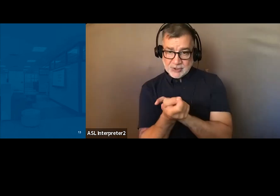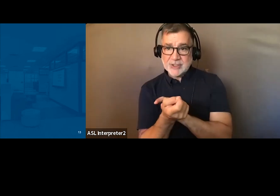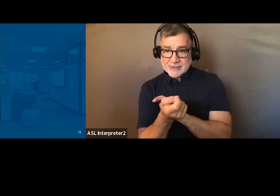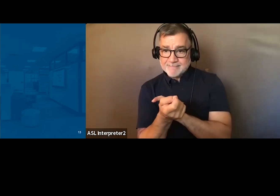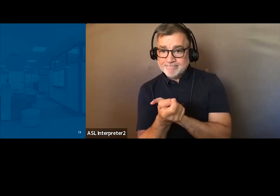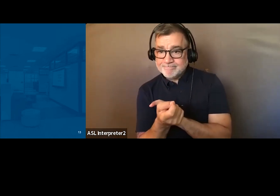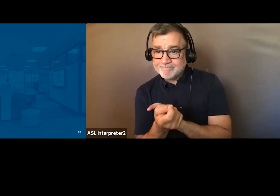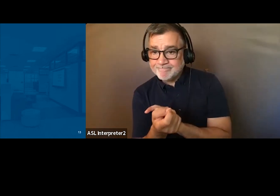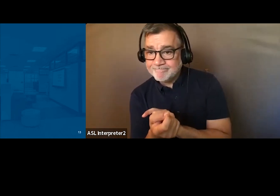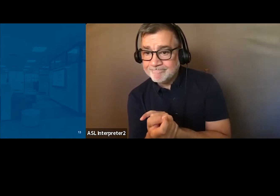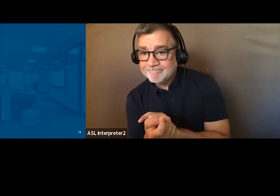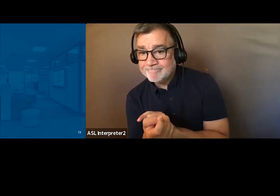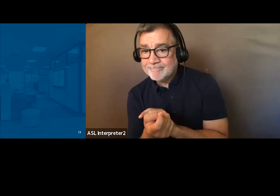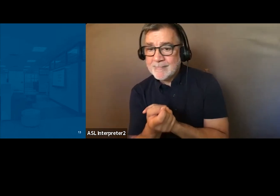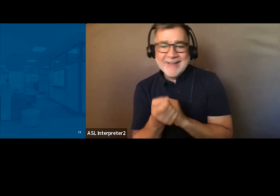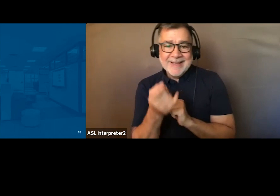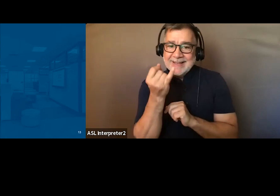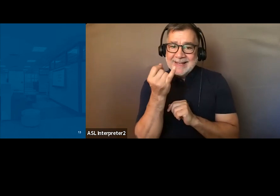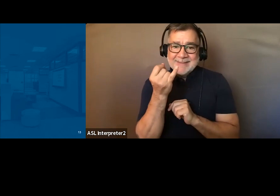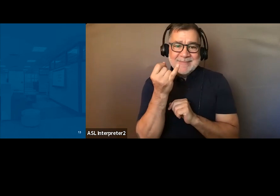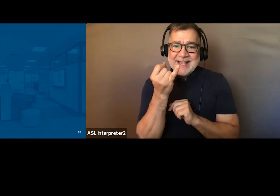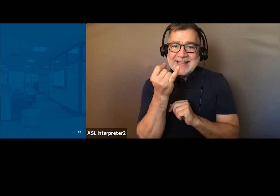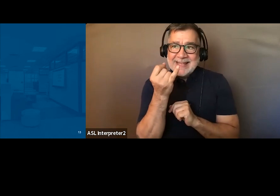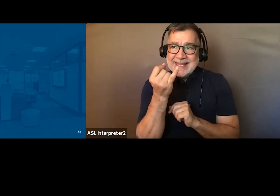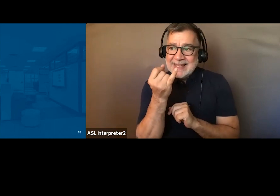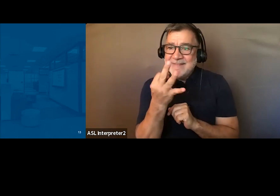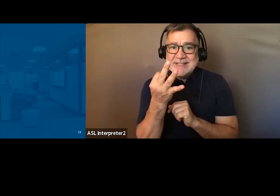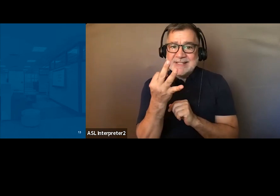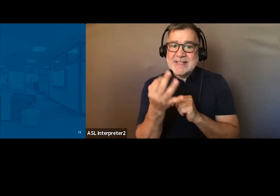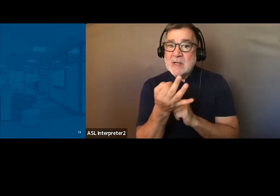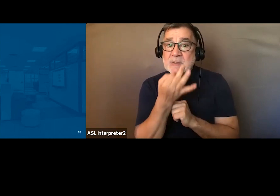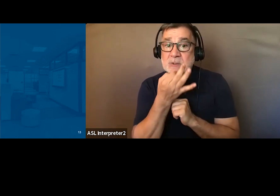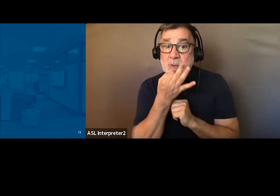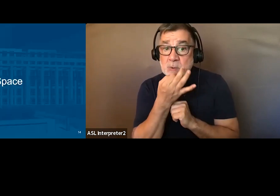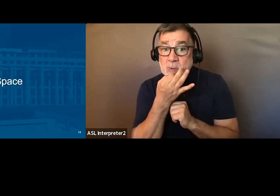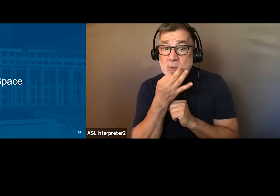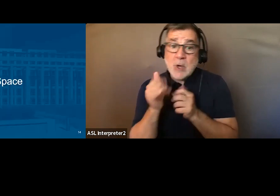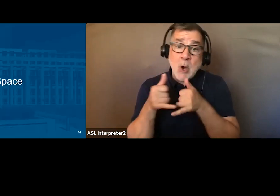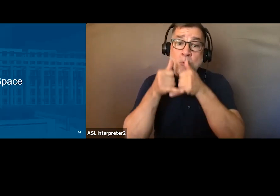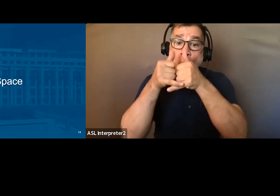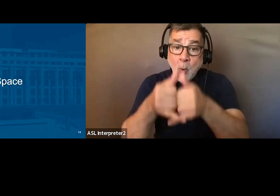And it's an imminent award of a lease or a construction contract, as I just said.